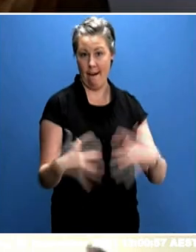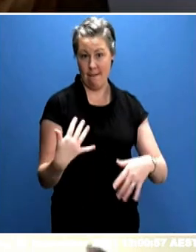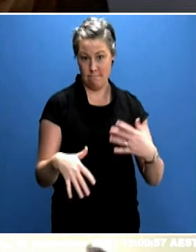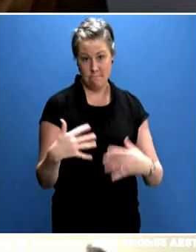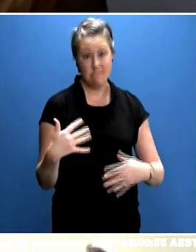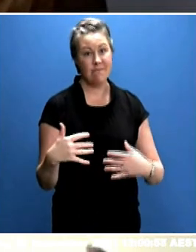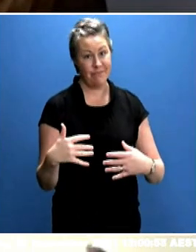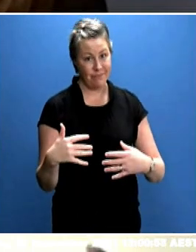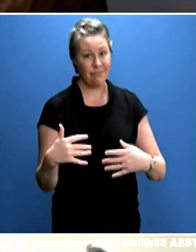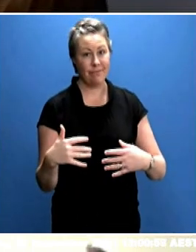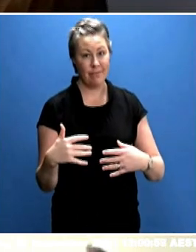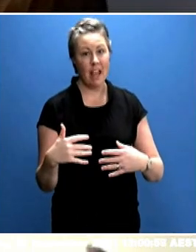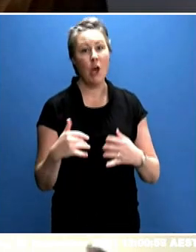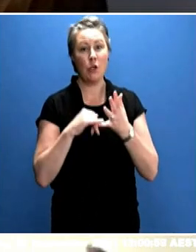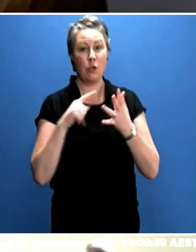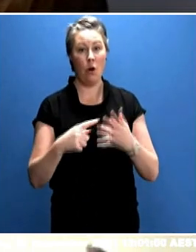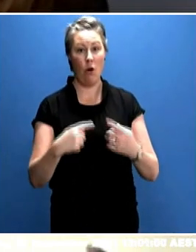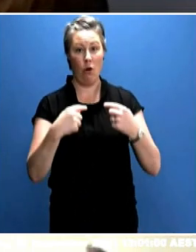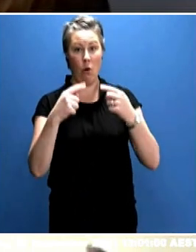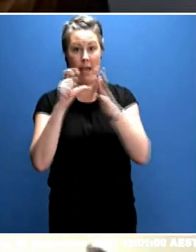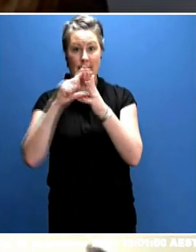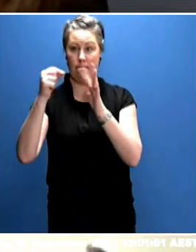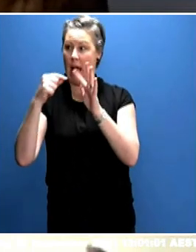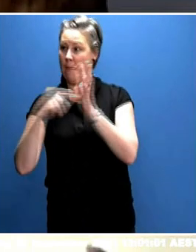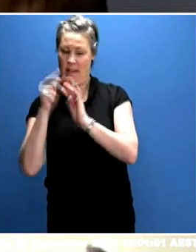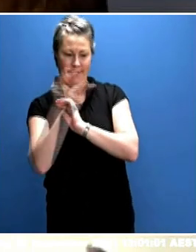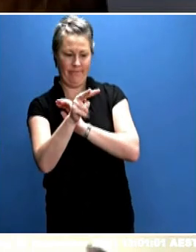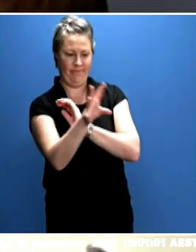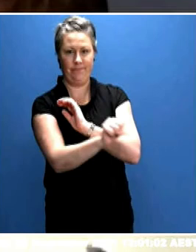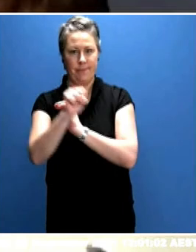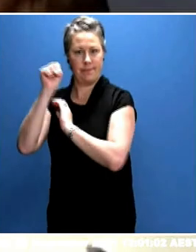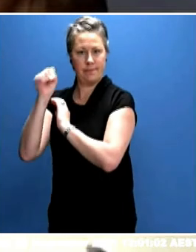The Department will then remove them to the Kath French Centre.